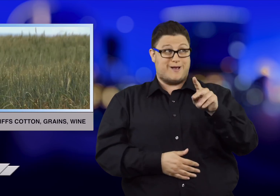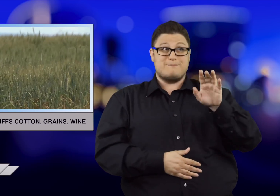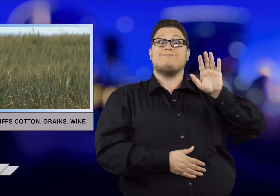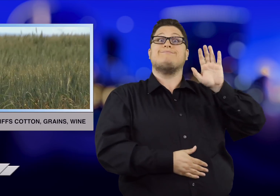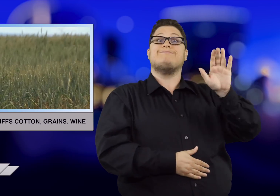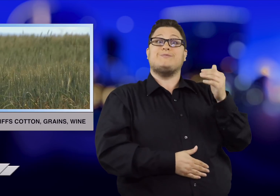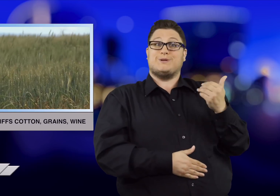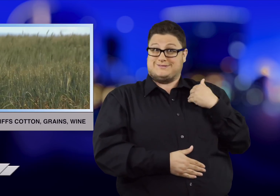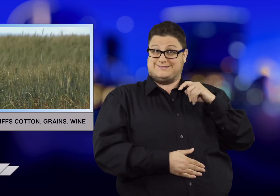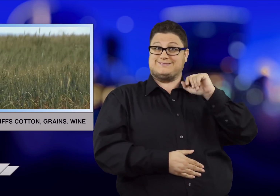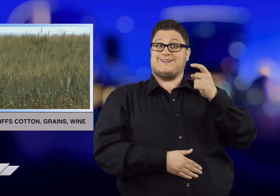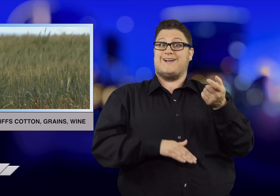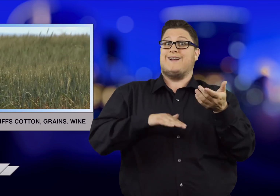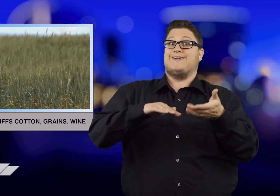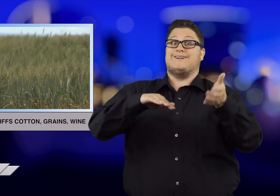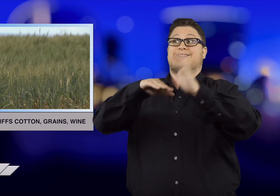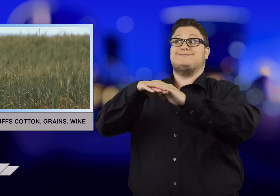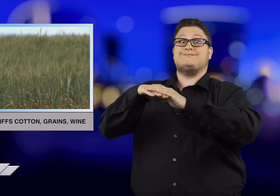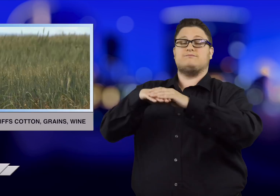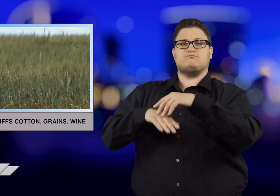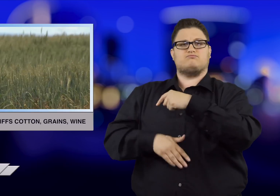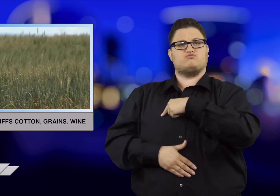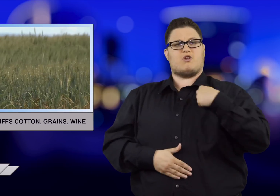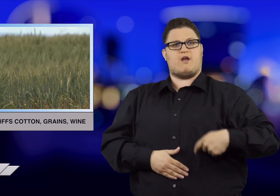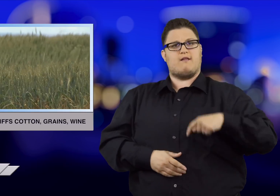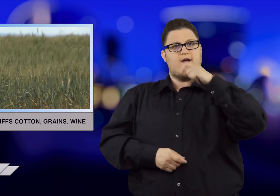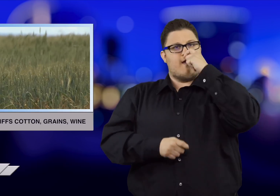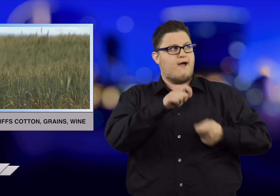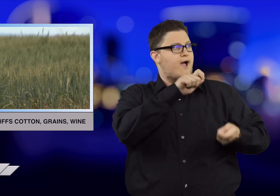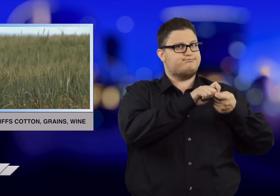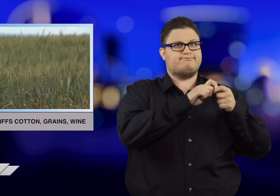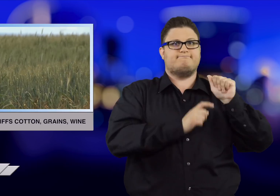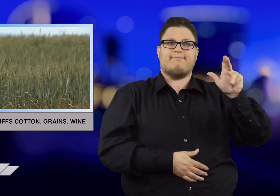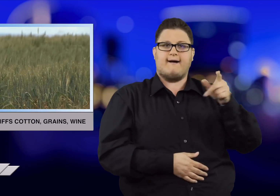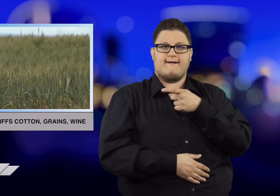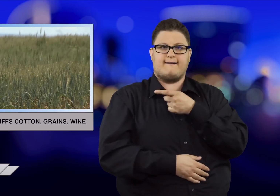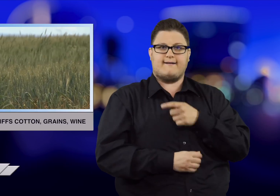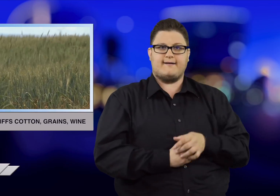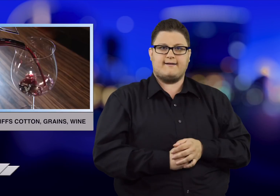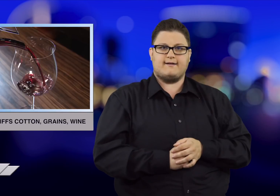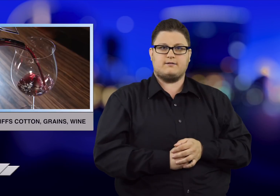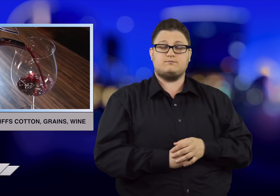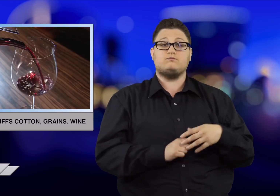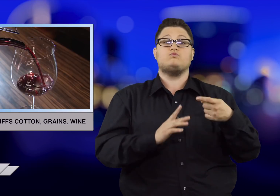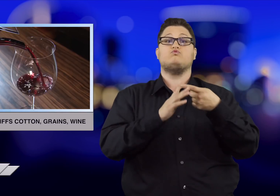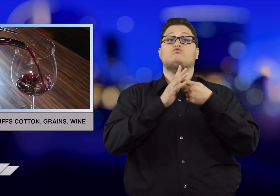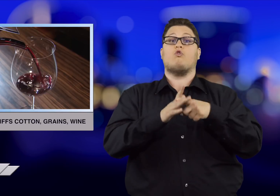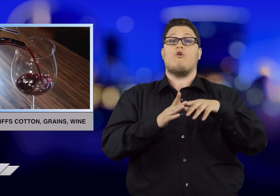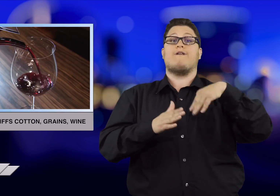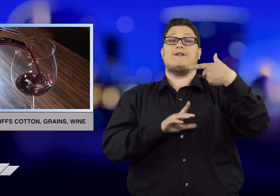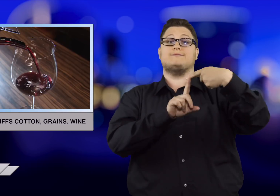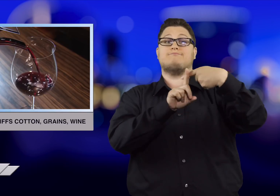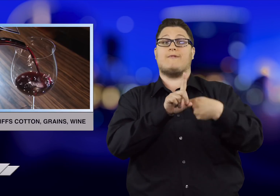Now China is retaliating against Trump's latest round of tariffs.